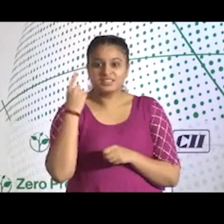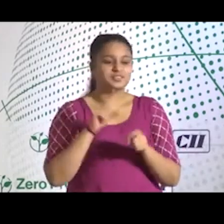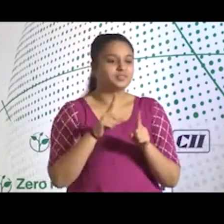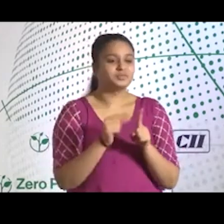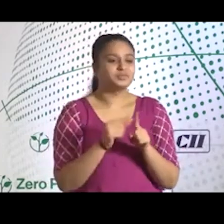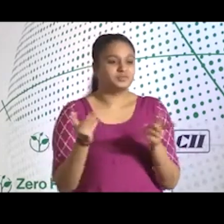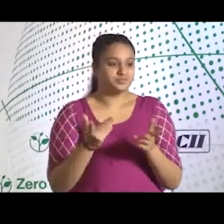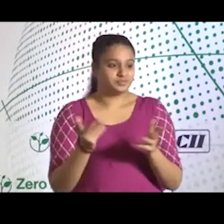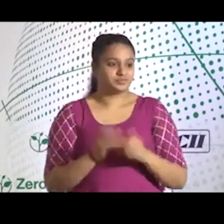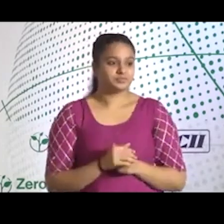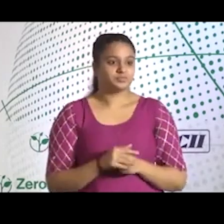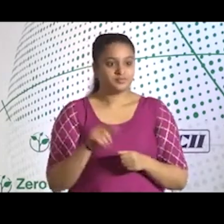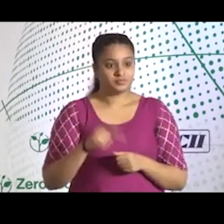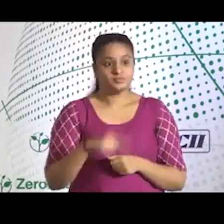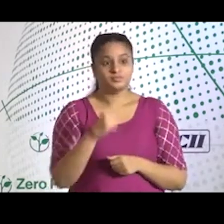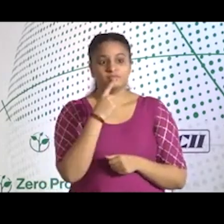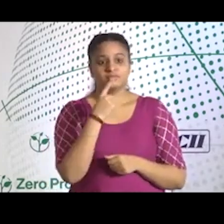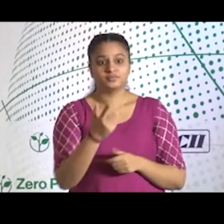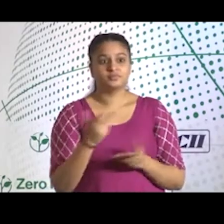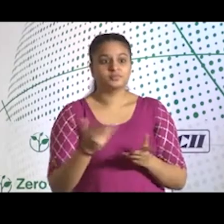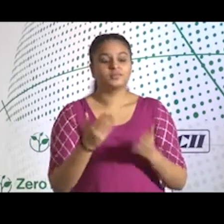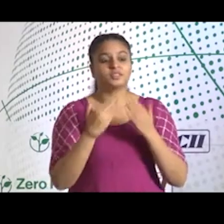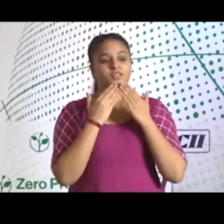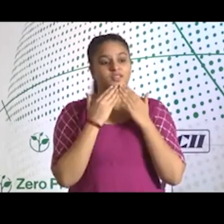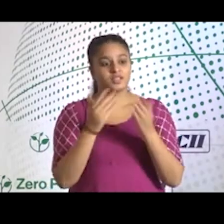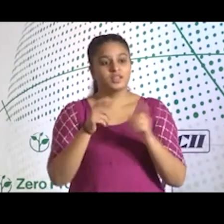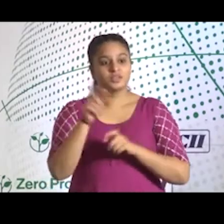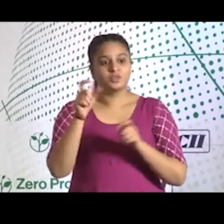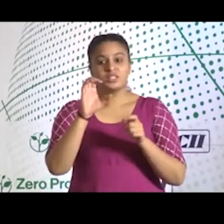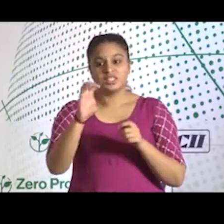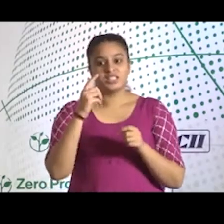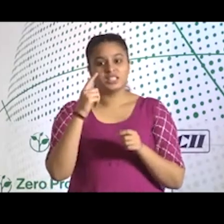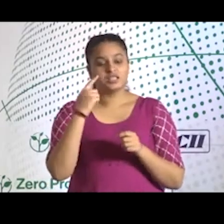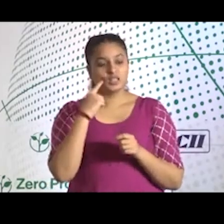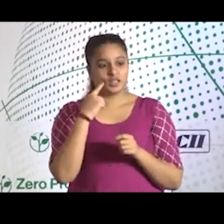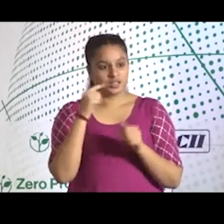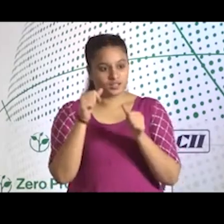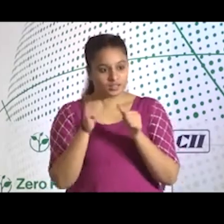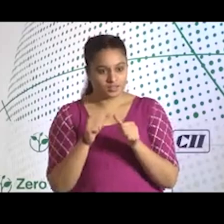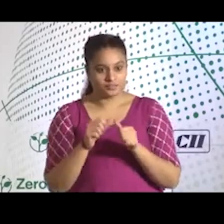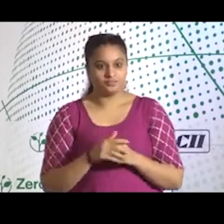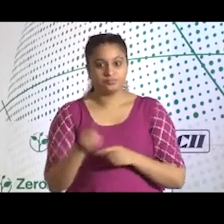and I must say a big thank you to CII for having put this together.